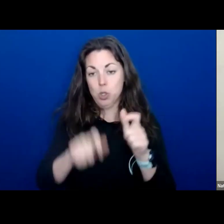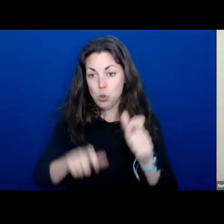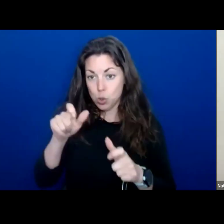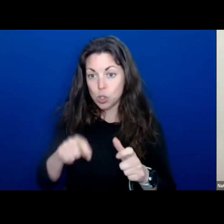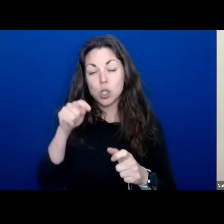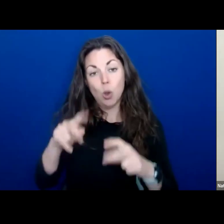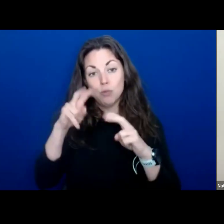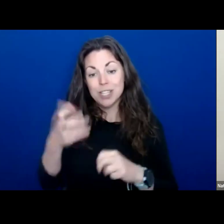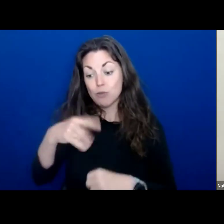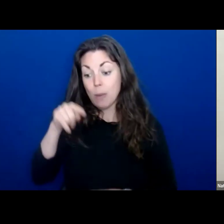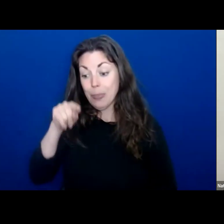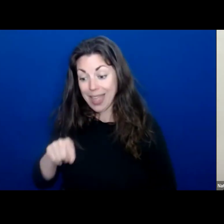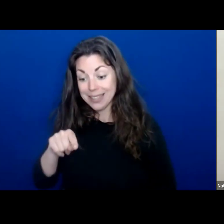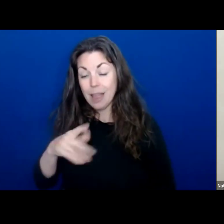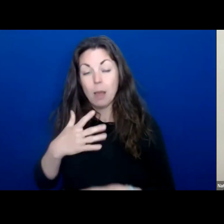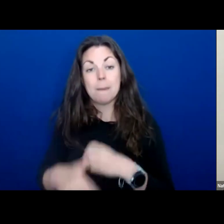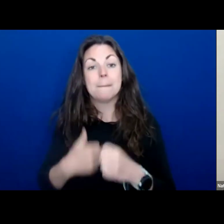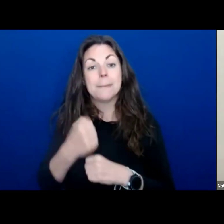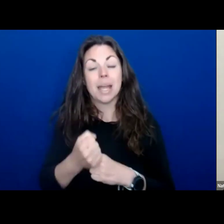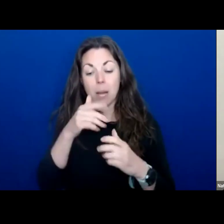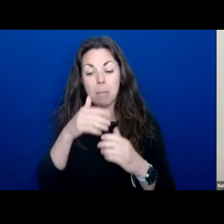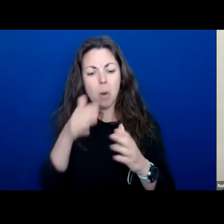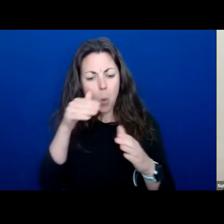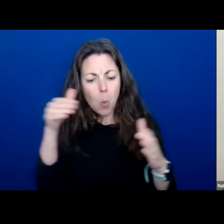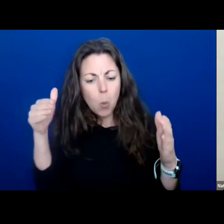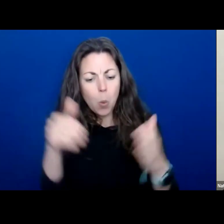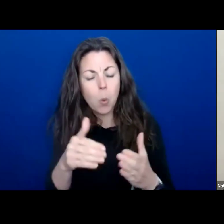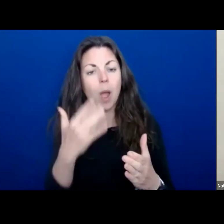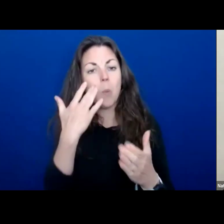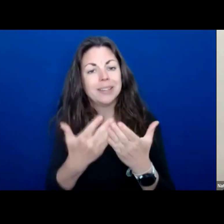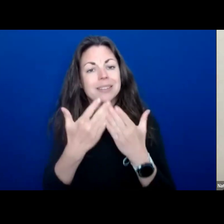actually when I went on to study behavioral science in my master's.